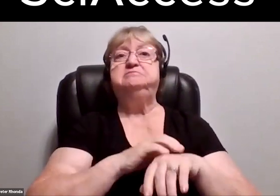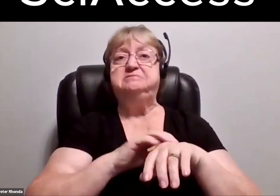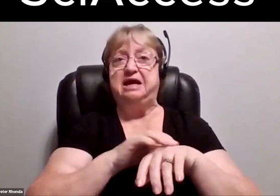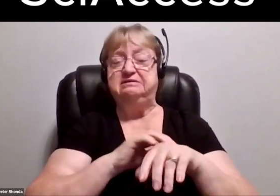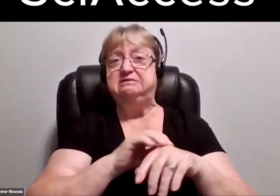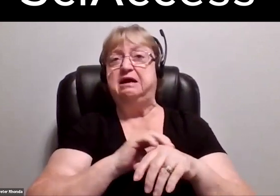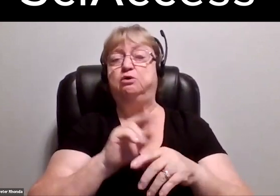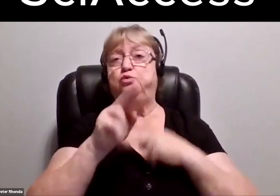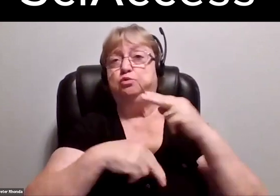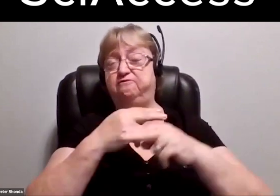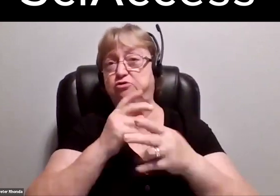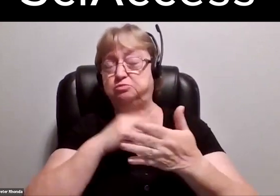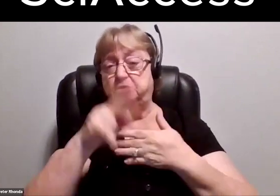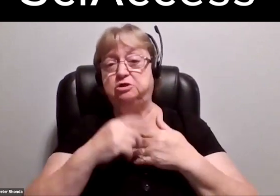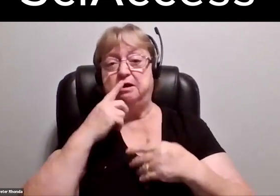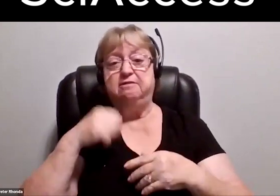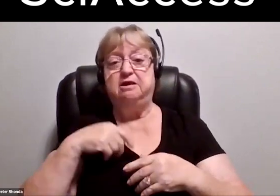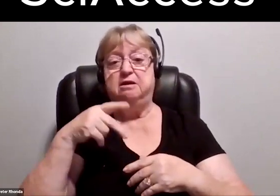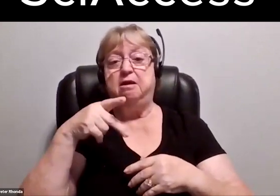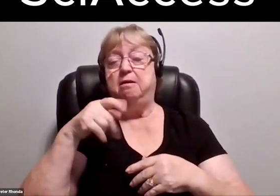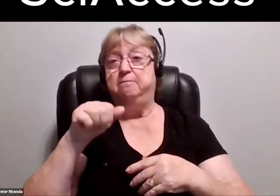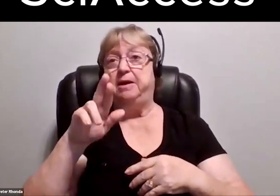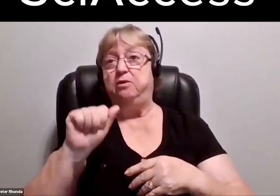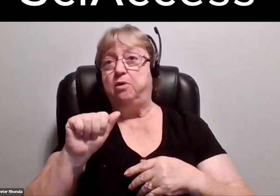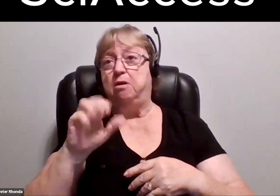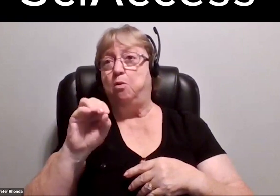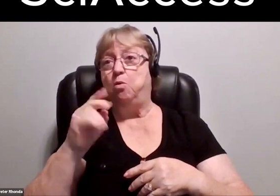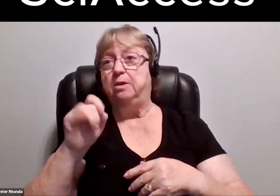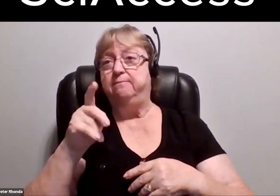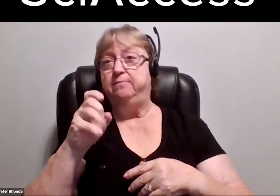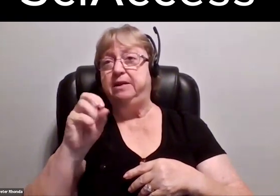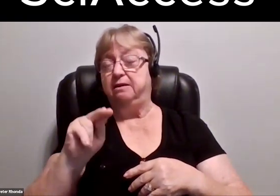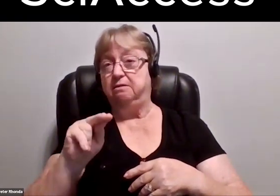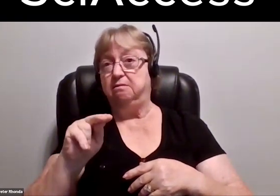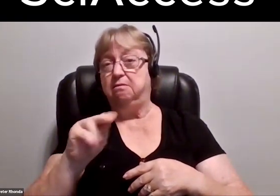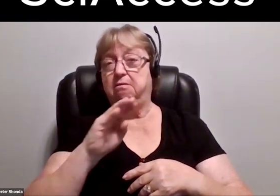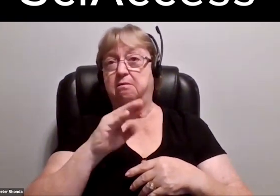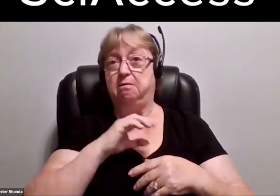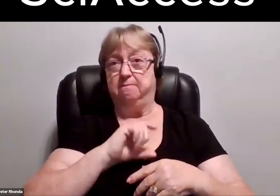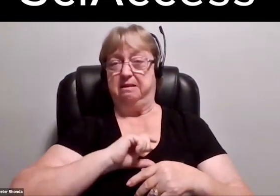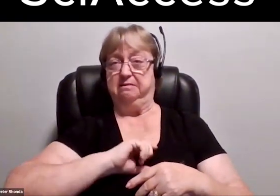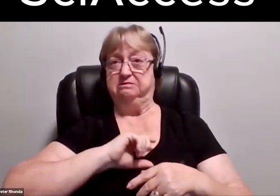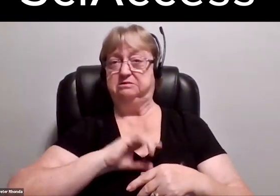and then Paralympian medalist John Kusku who is a high school math